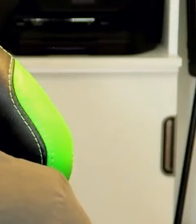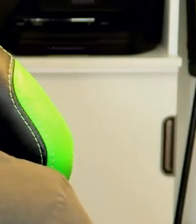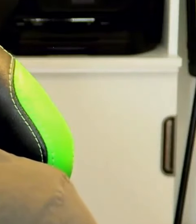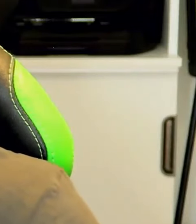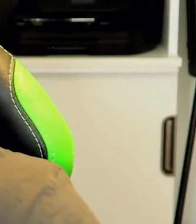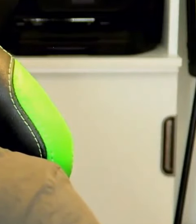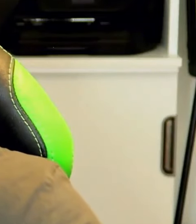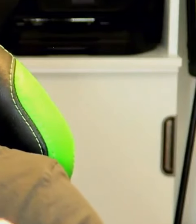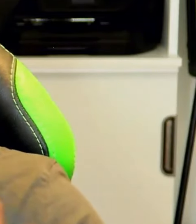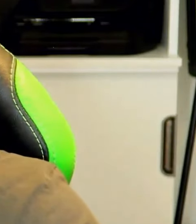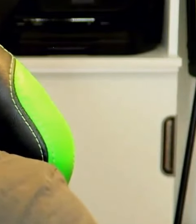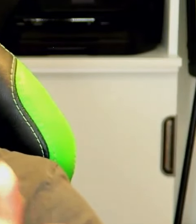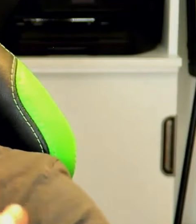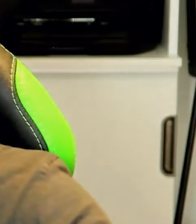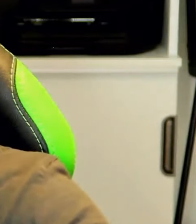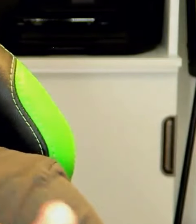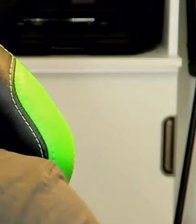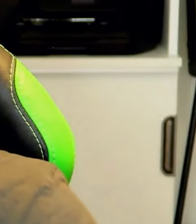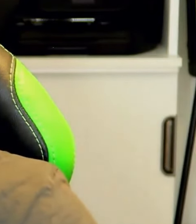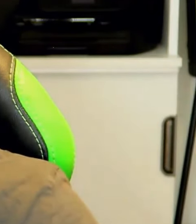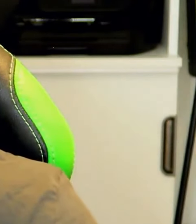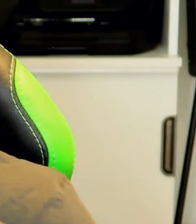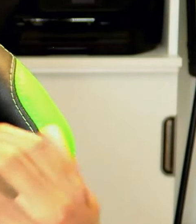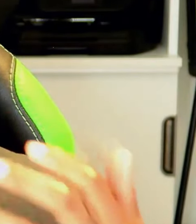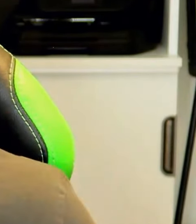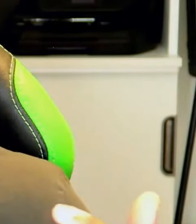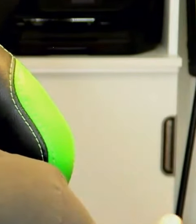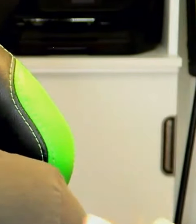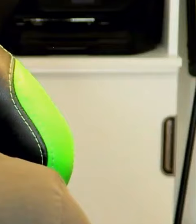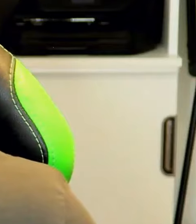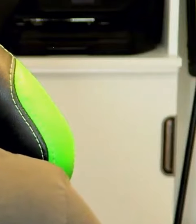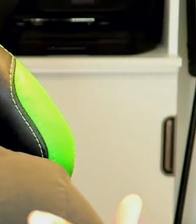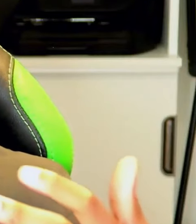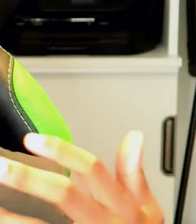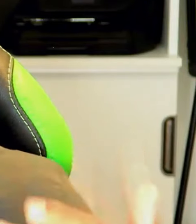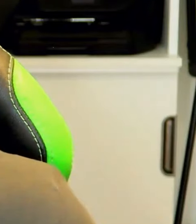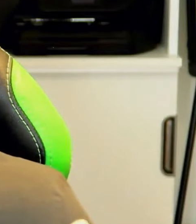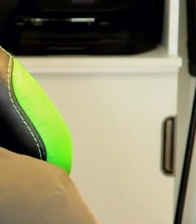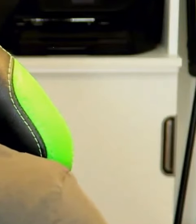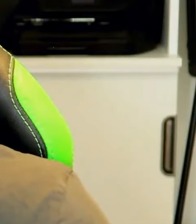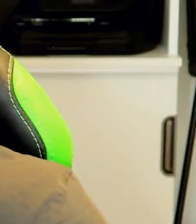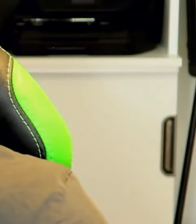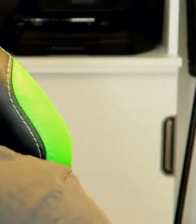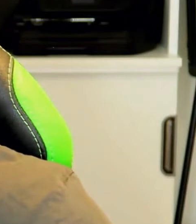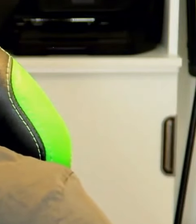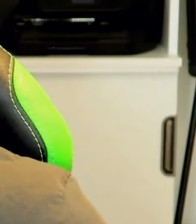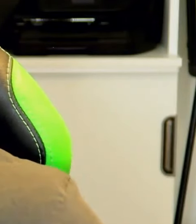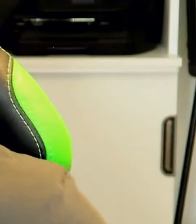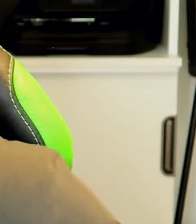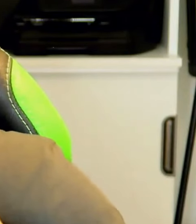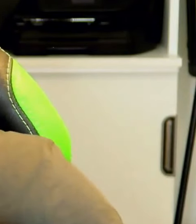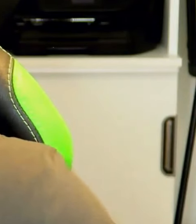EVEN POSSIBLE. CAN WE MAKE THAT HAPPEN? NOW ONE OF MY FAVORITE THINGS